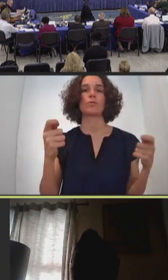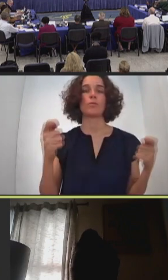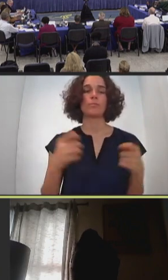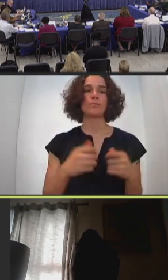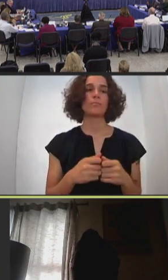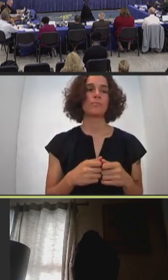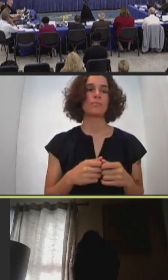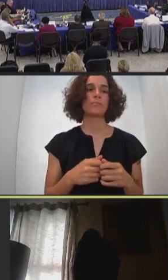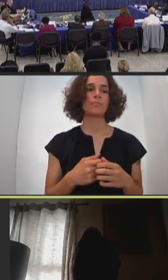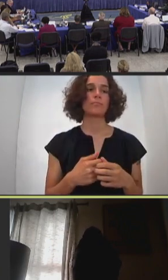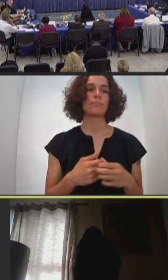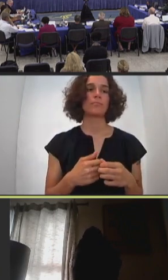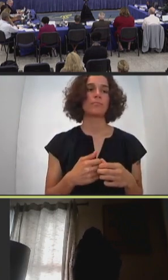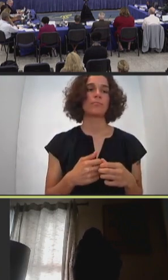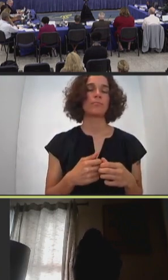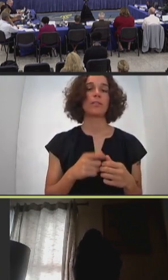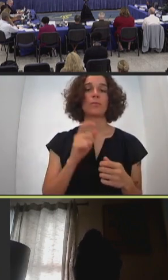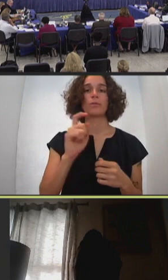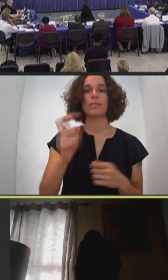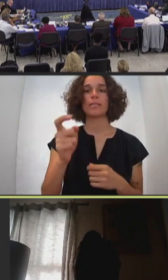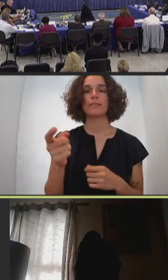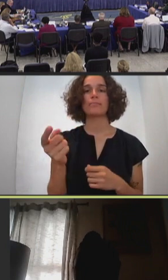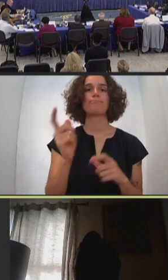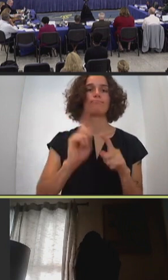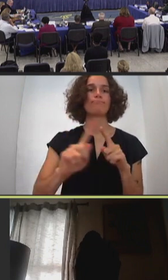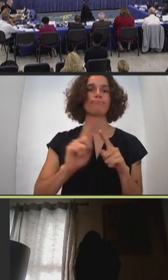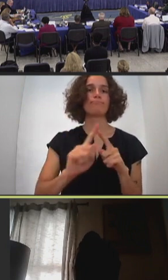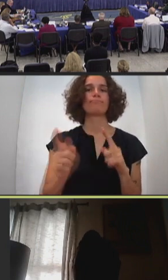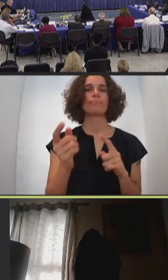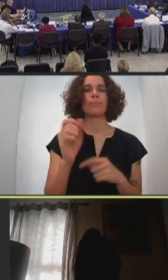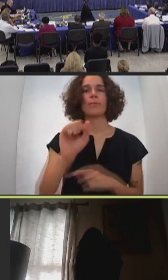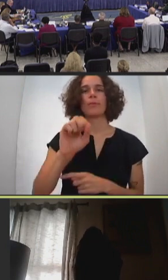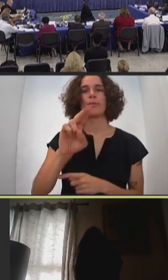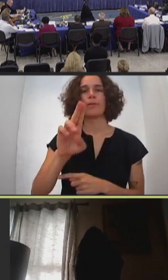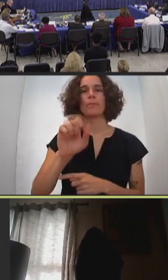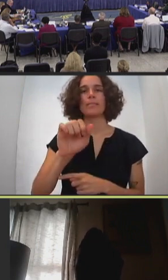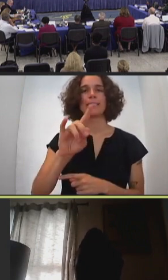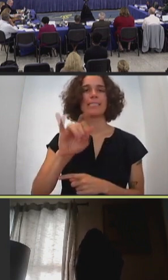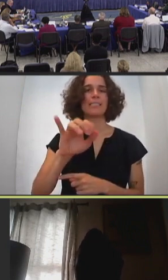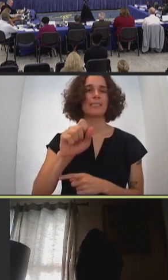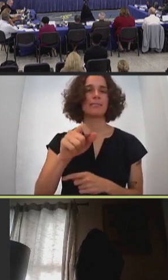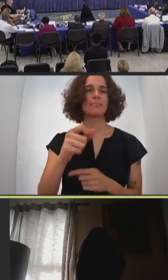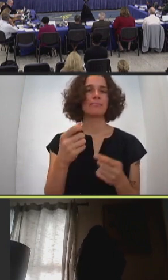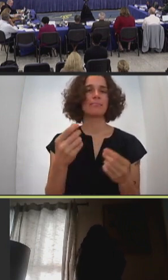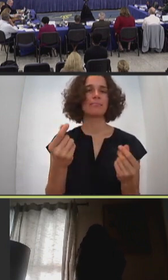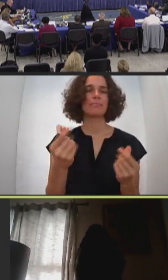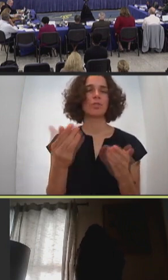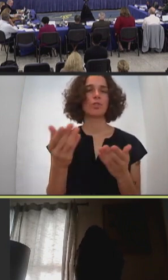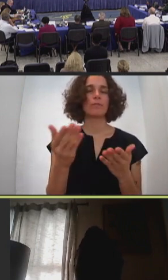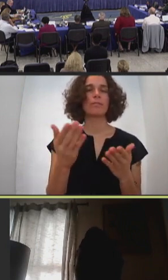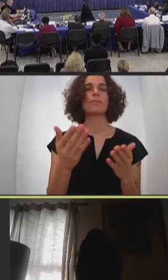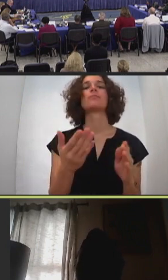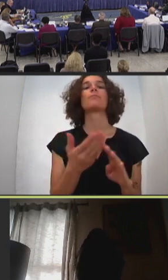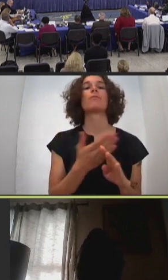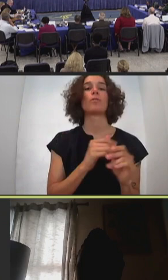can continue their journey. And some of these services, they receive medical and healthcare